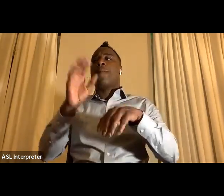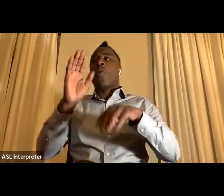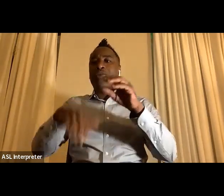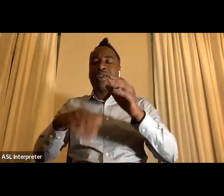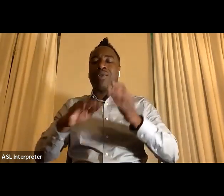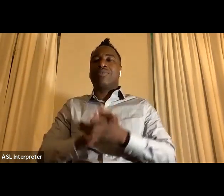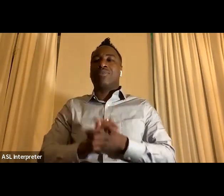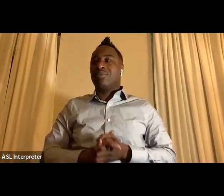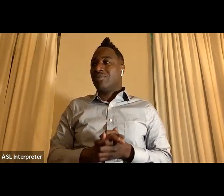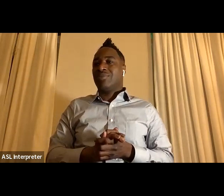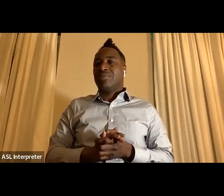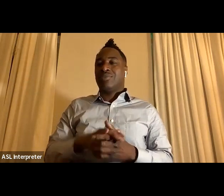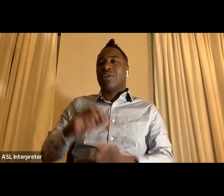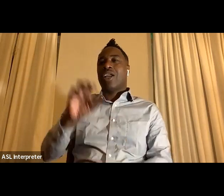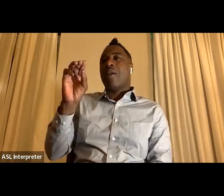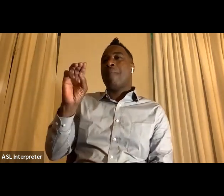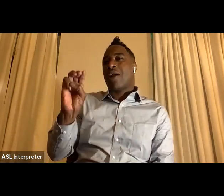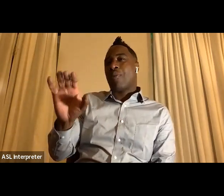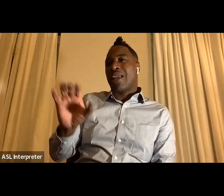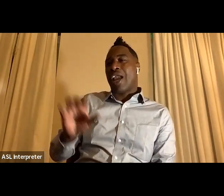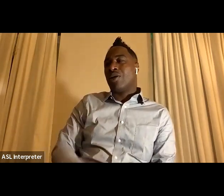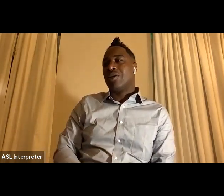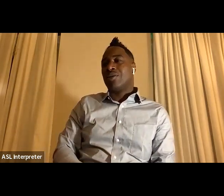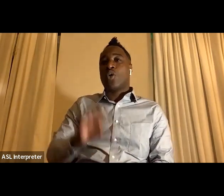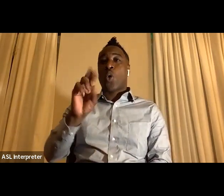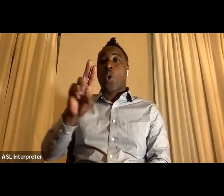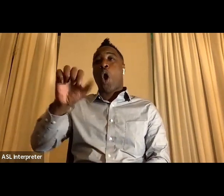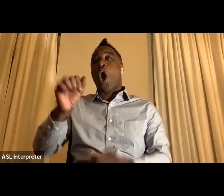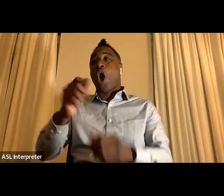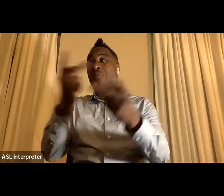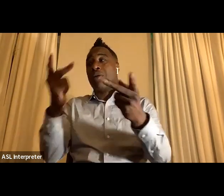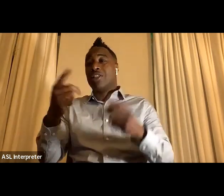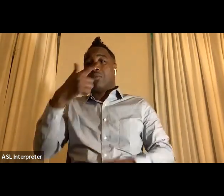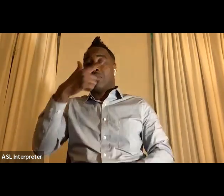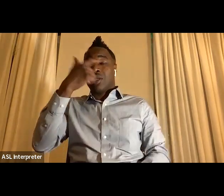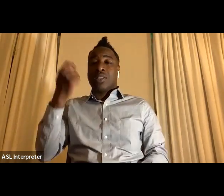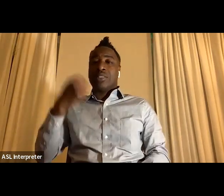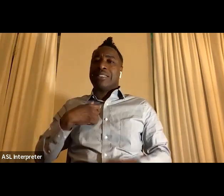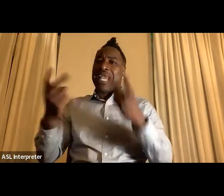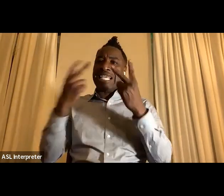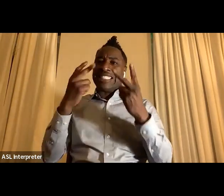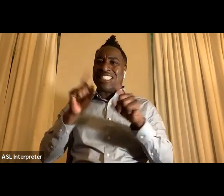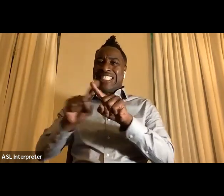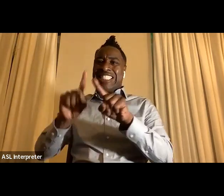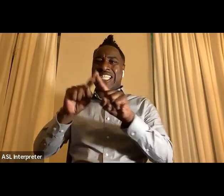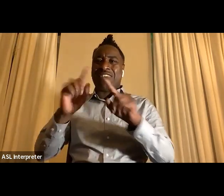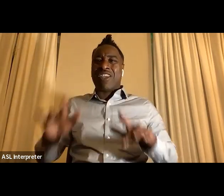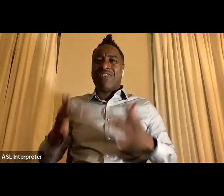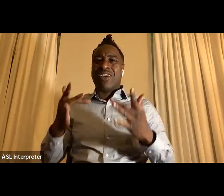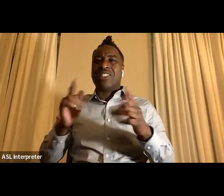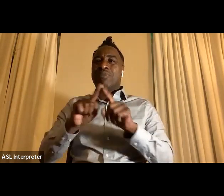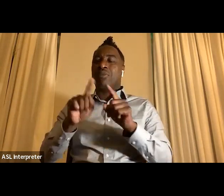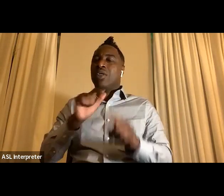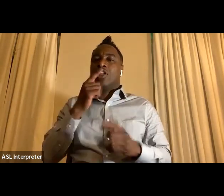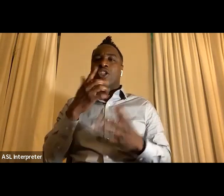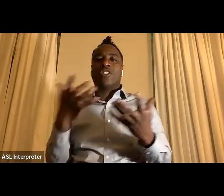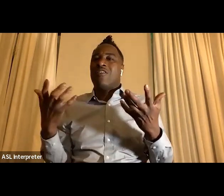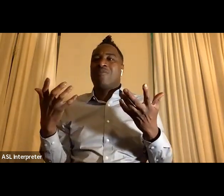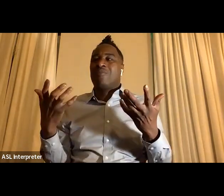Montgomery or these other places, cause I see stuff going on there. It don't really fit it. It really fit fit me.